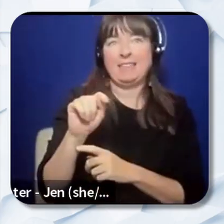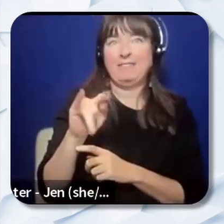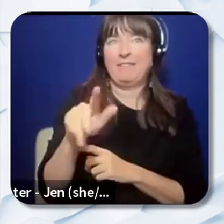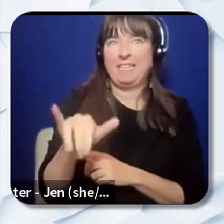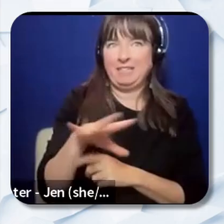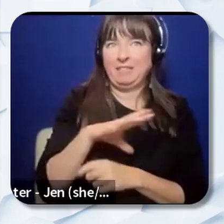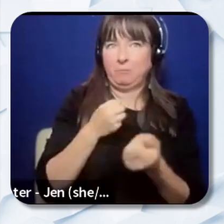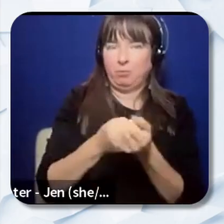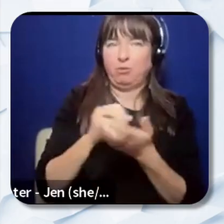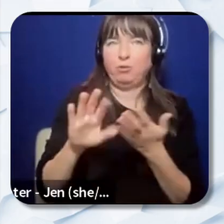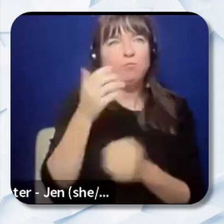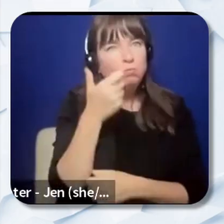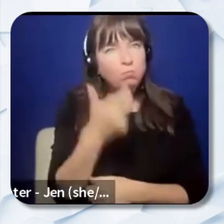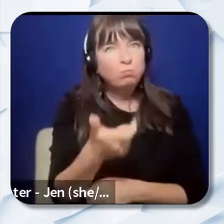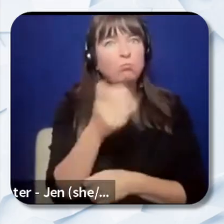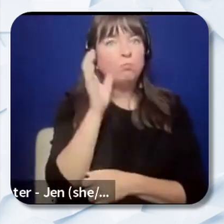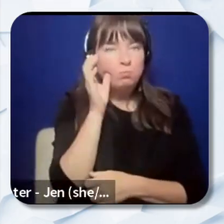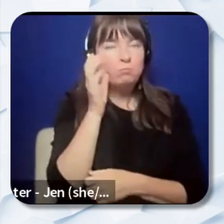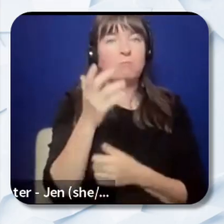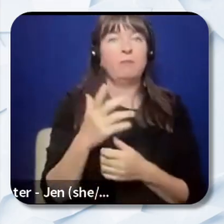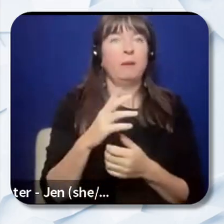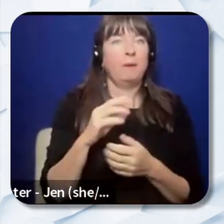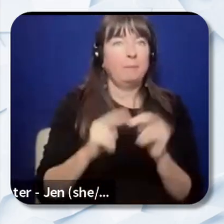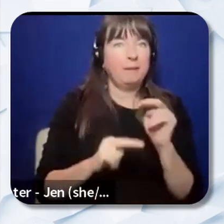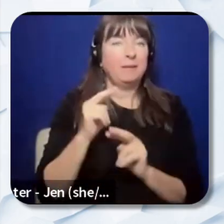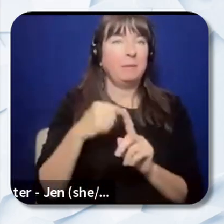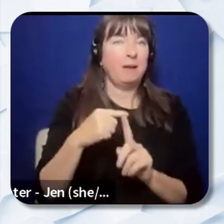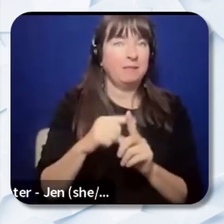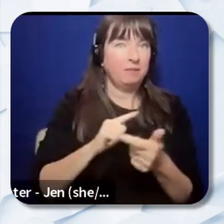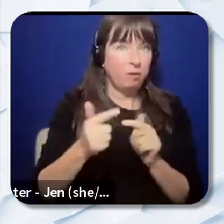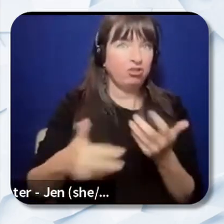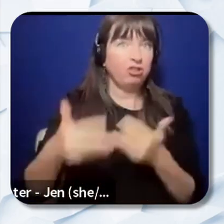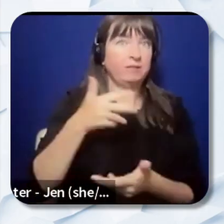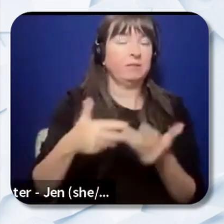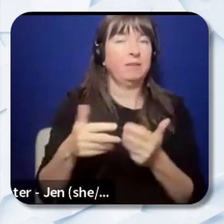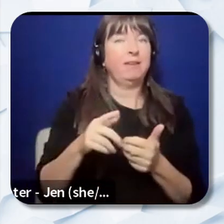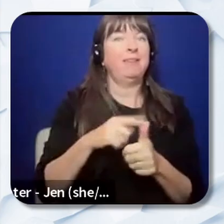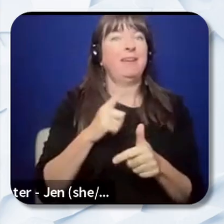positive feedback and build connections through individual interactions which in turn reduces the